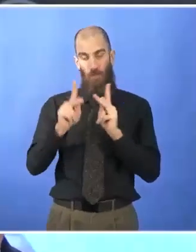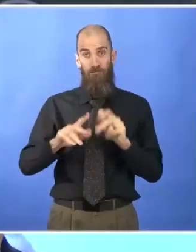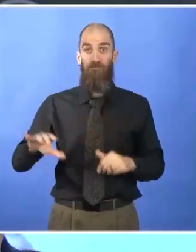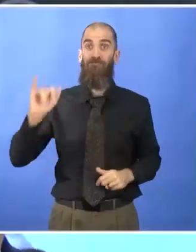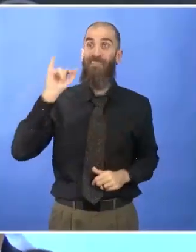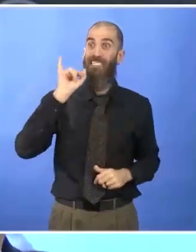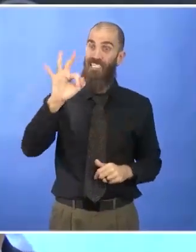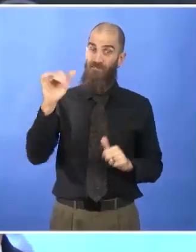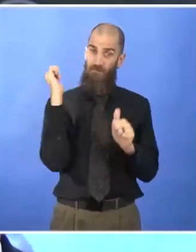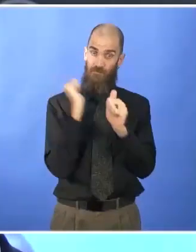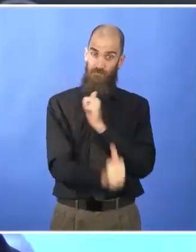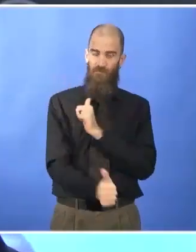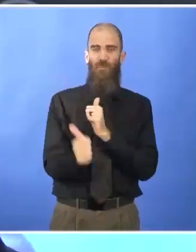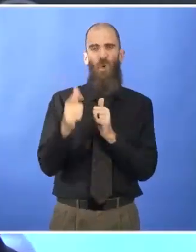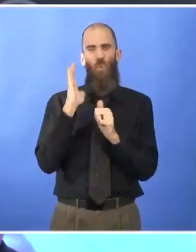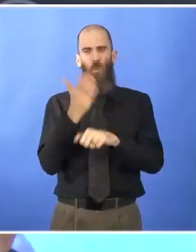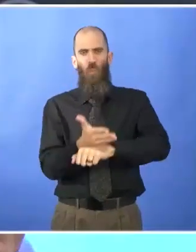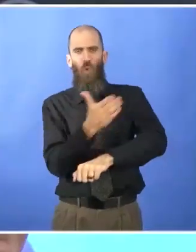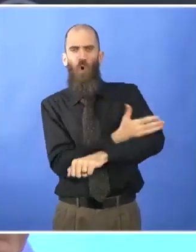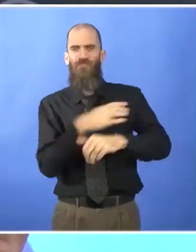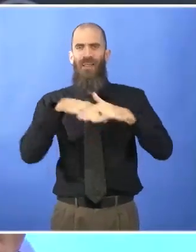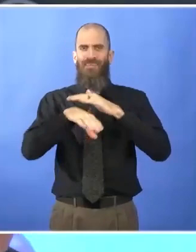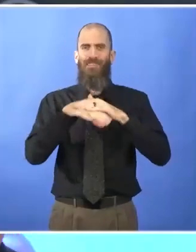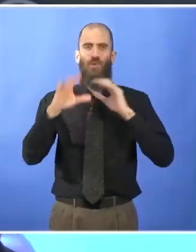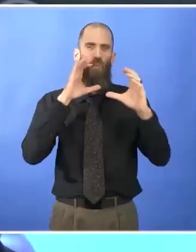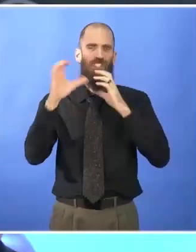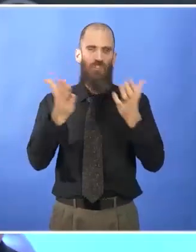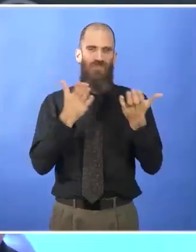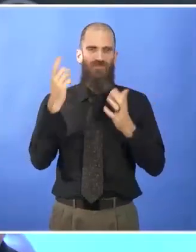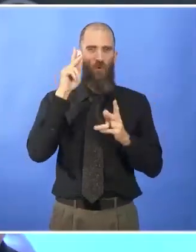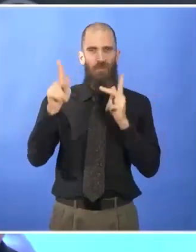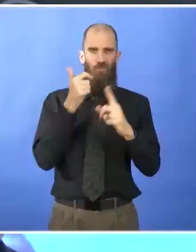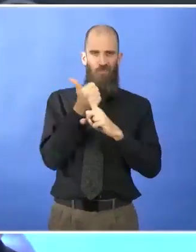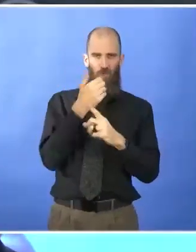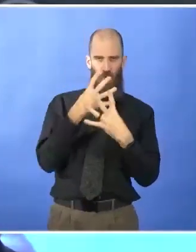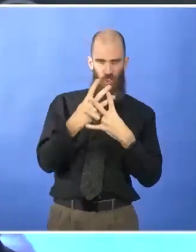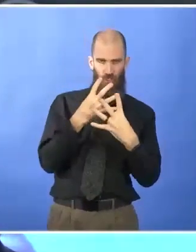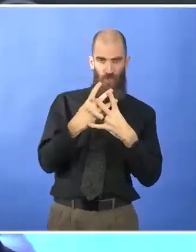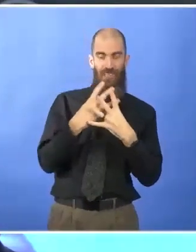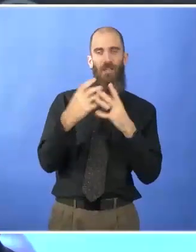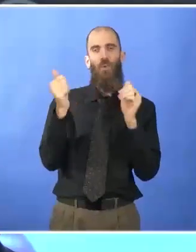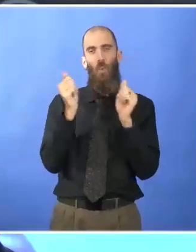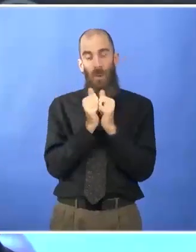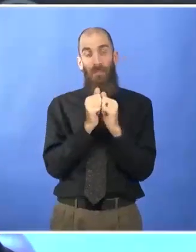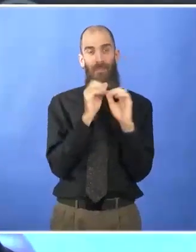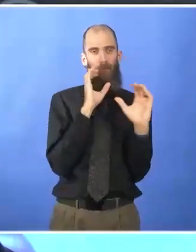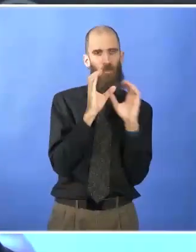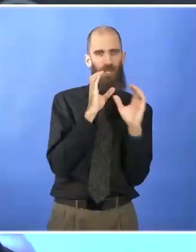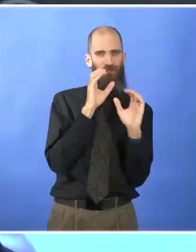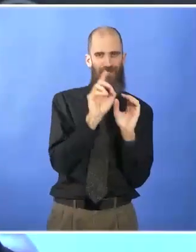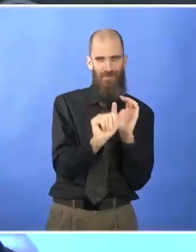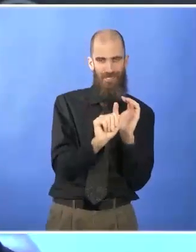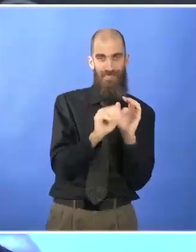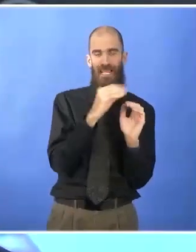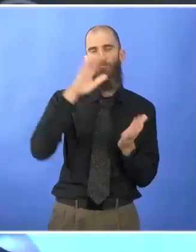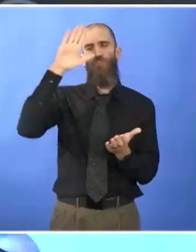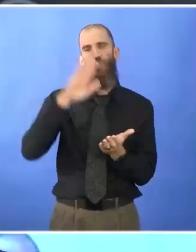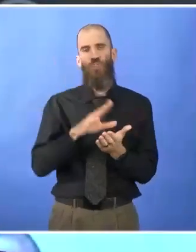SERVICES TO INCARCERATED PEOPLE AND REDUCE THE FINANCIAL BURDENS CRATED BY CERTAIN CHARGES AND PRACTICES.